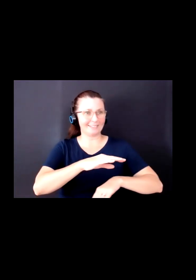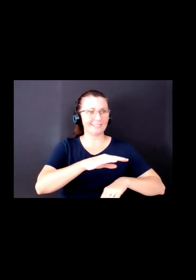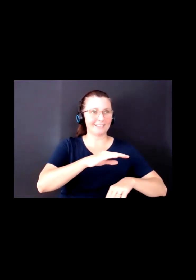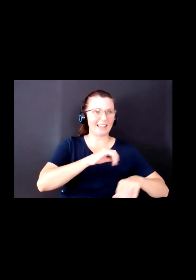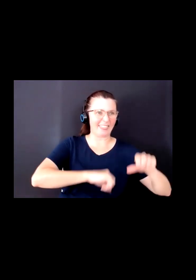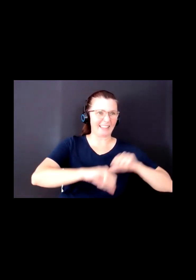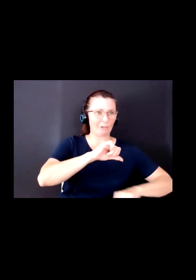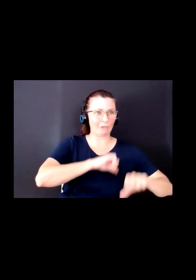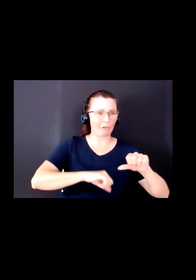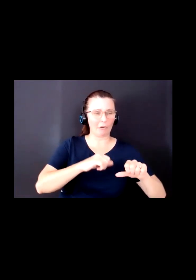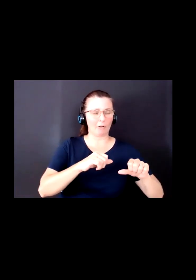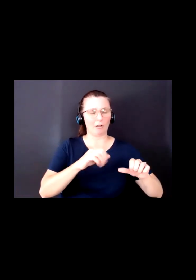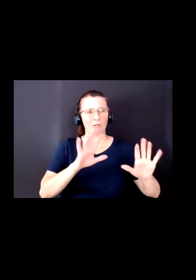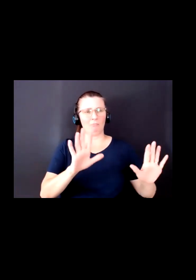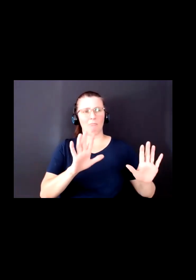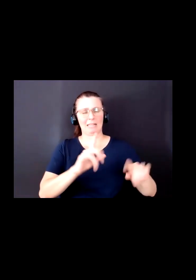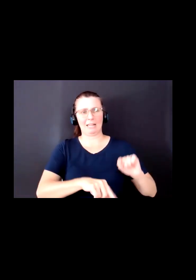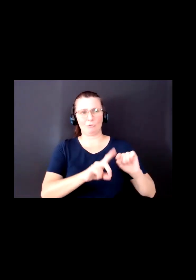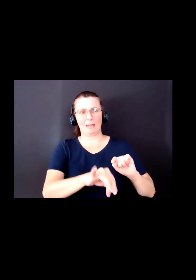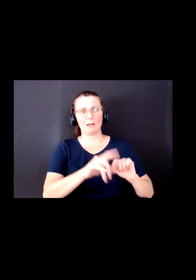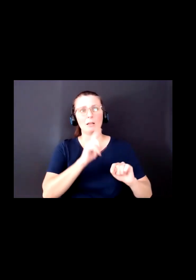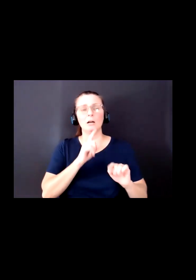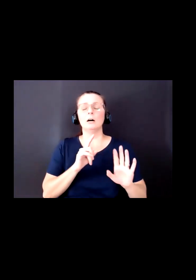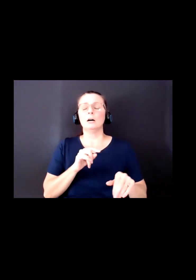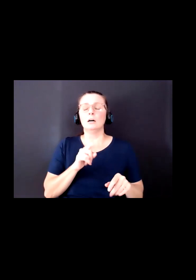has obligations to explore alternative ways to describe the performance.